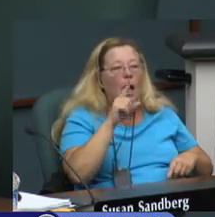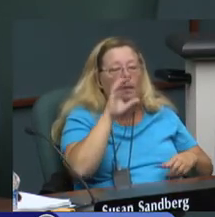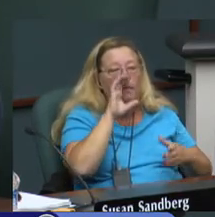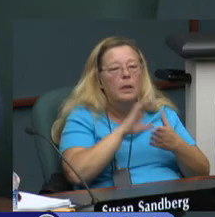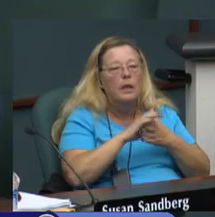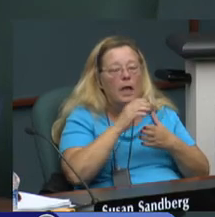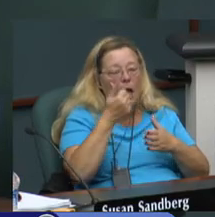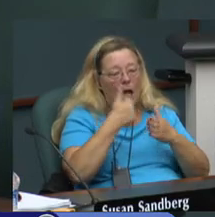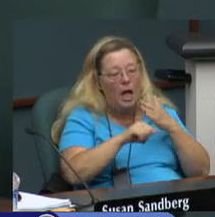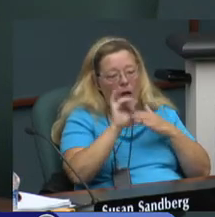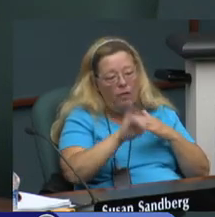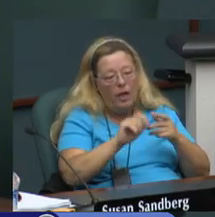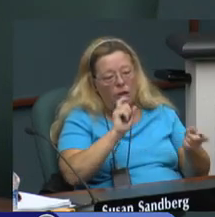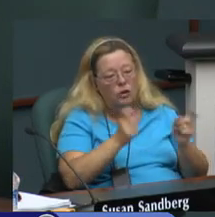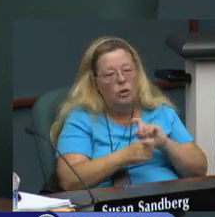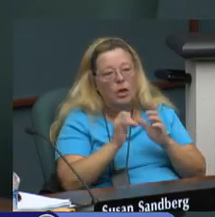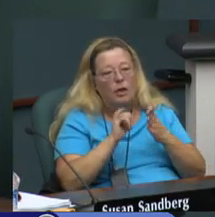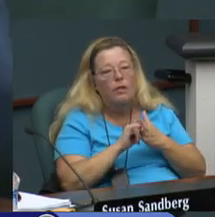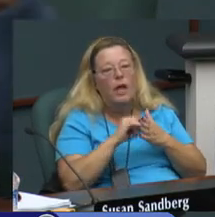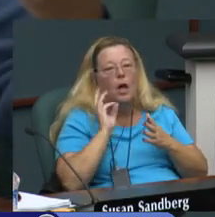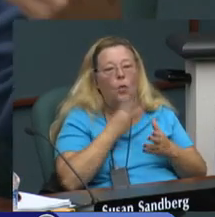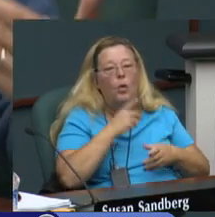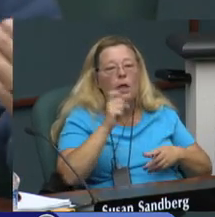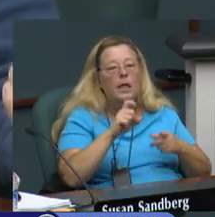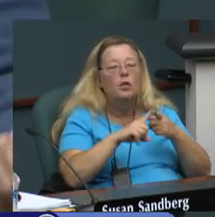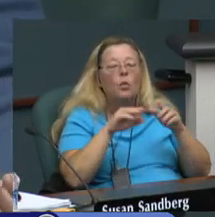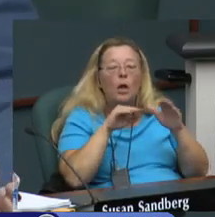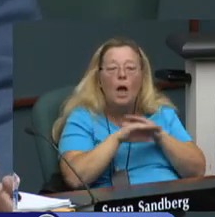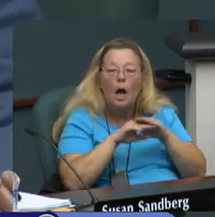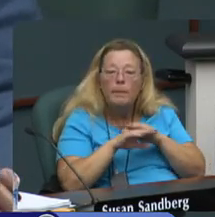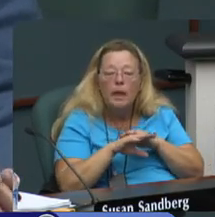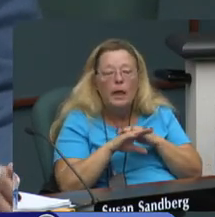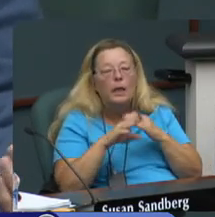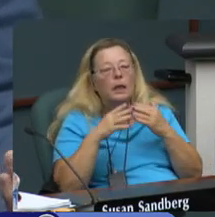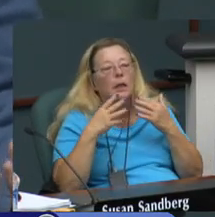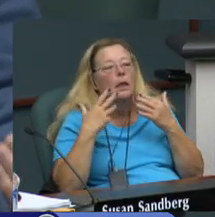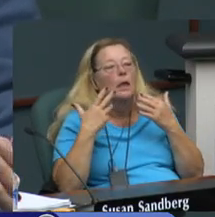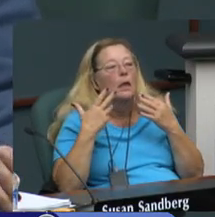these kind of changes that that we're going to need to accommodate and urban